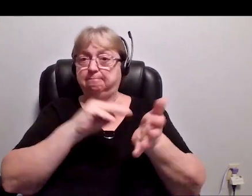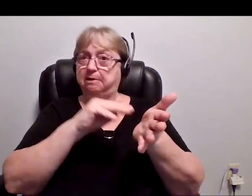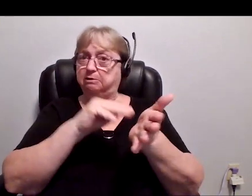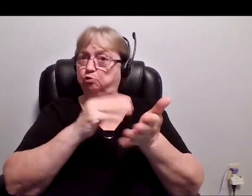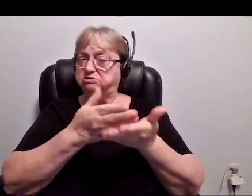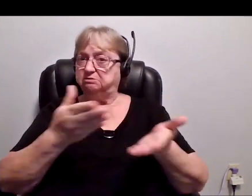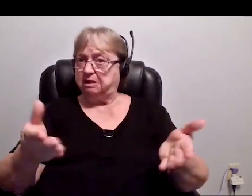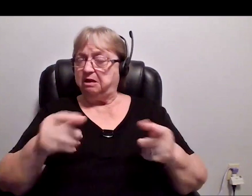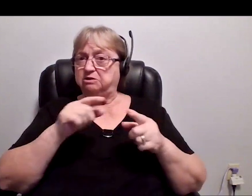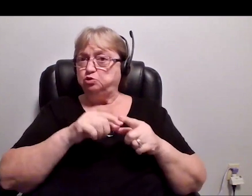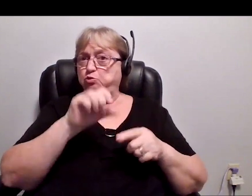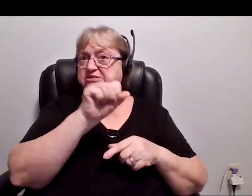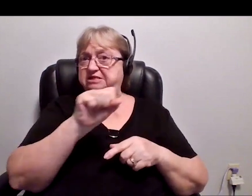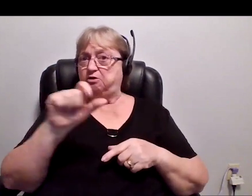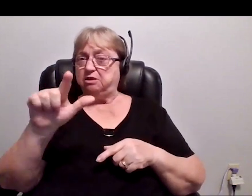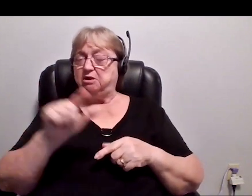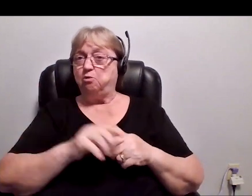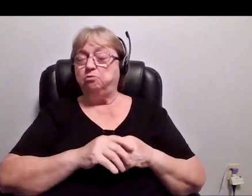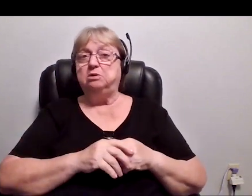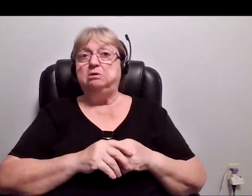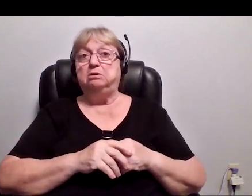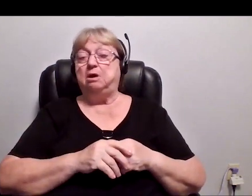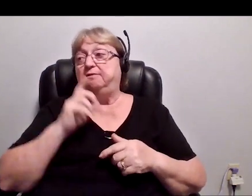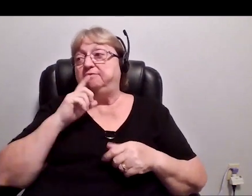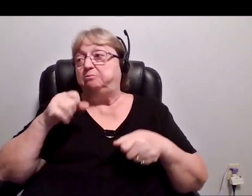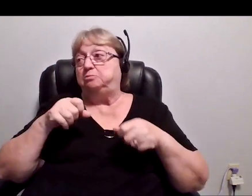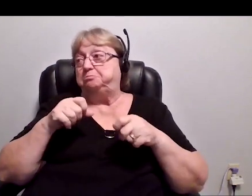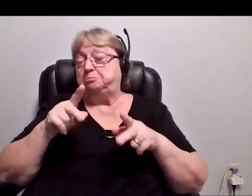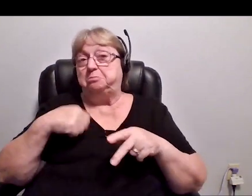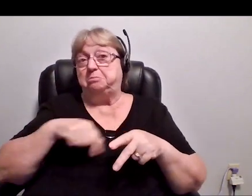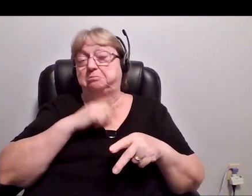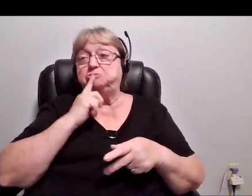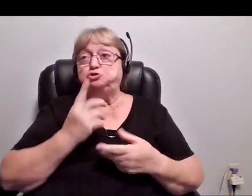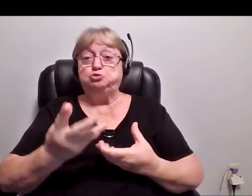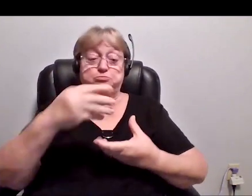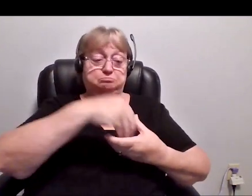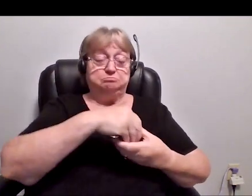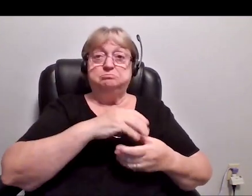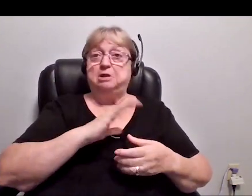They allowed us to ship our 3D printing supplies in the extra space on their pallet.